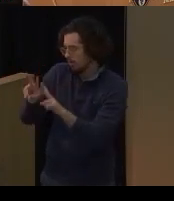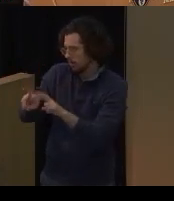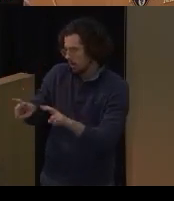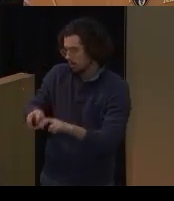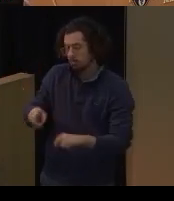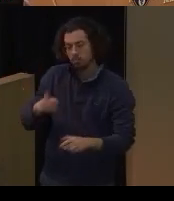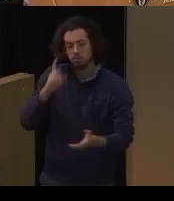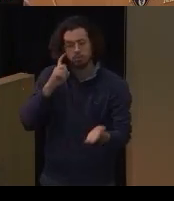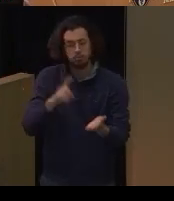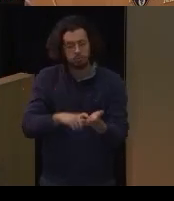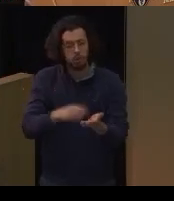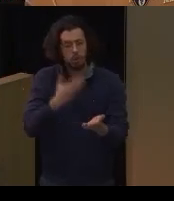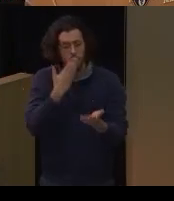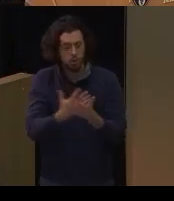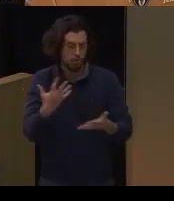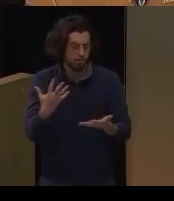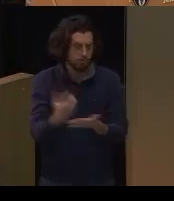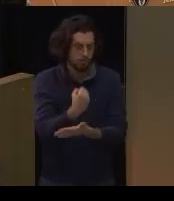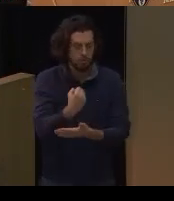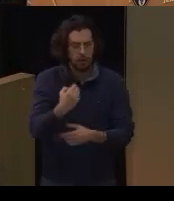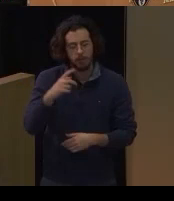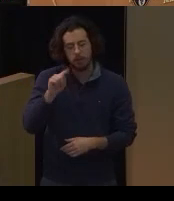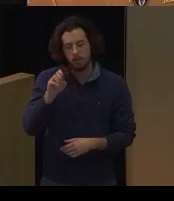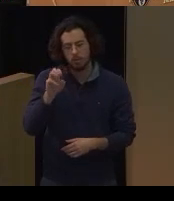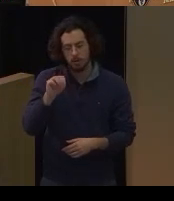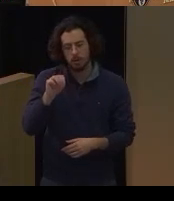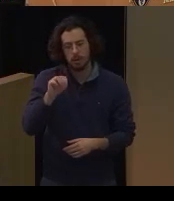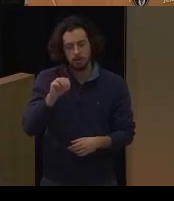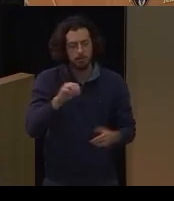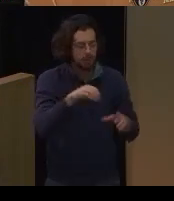recruitment of the theory of my network for the training task uh and then less robust recruitment